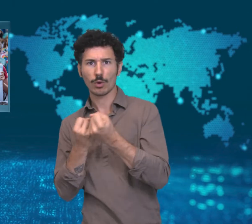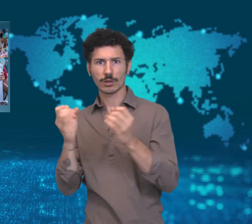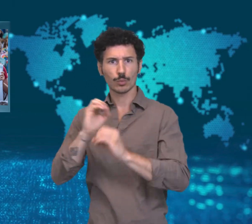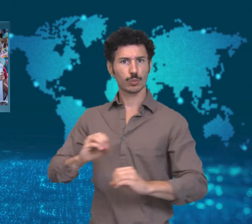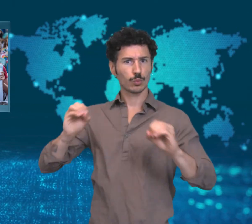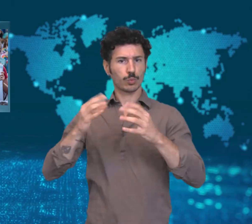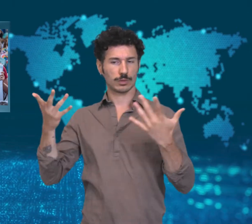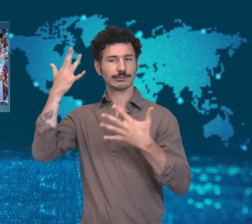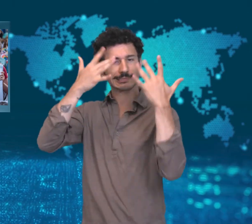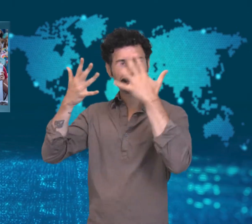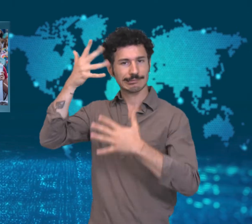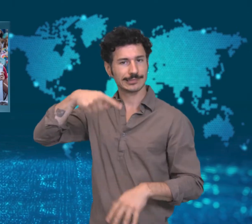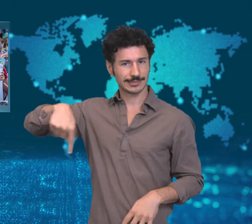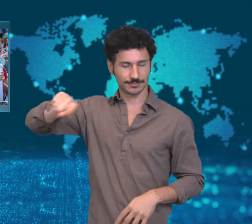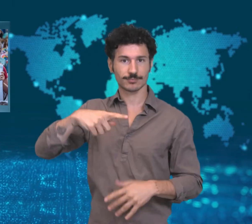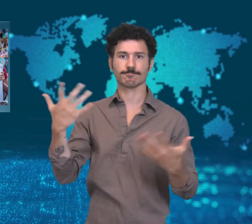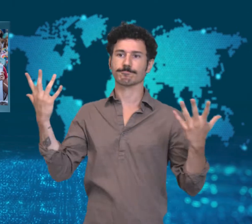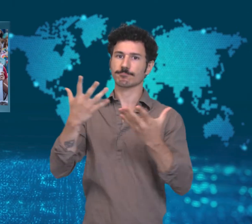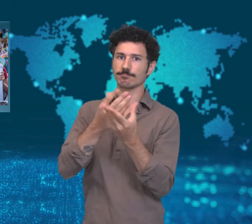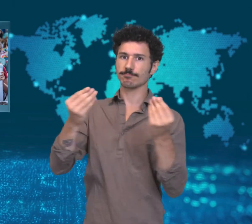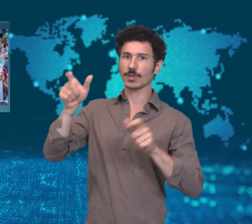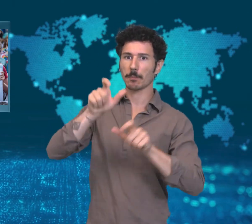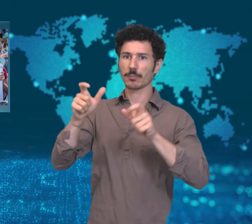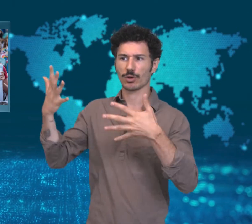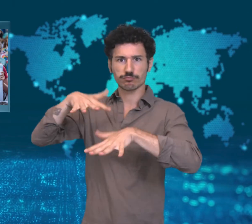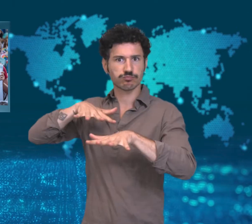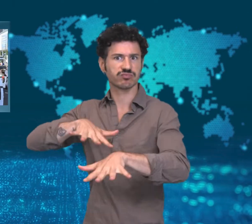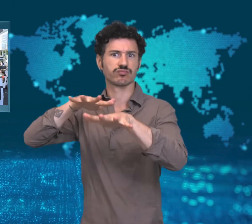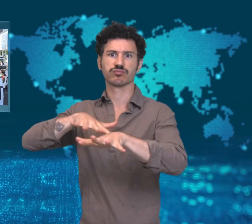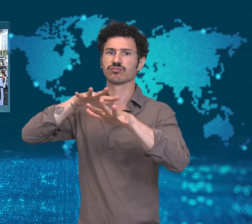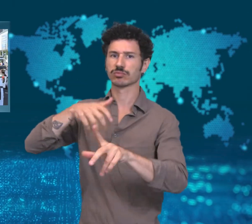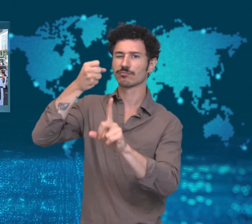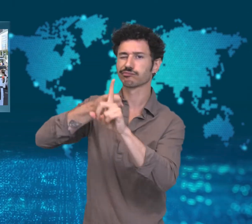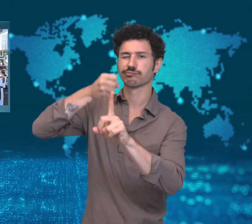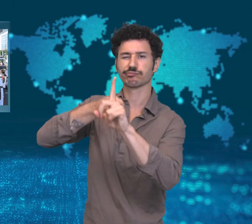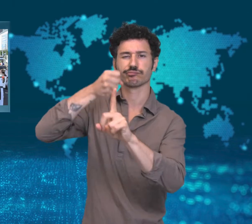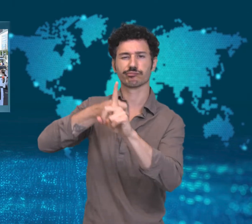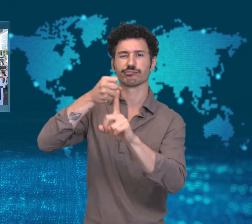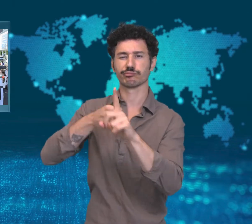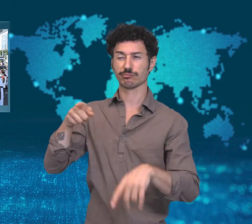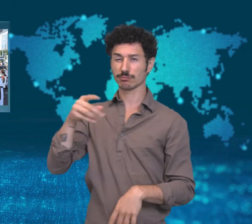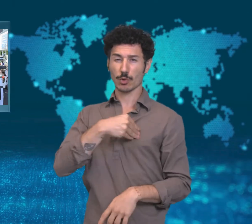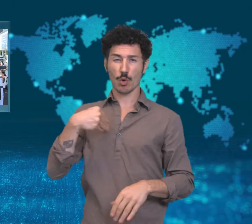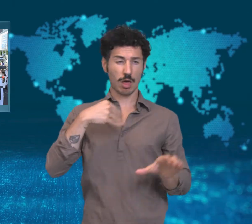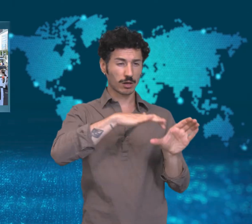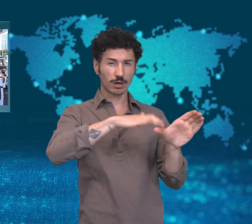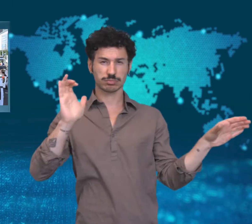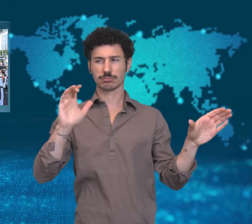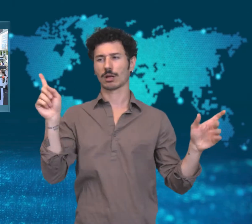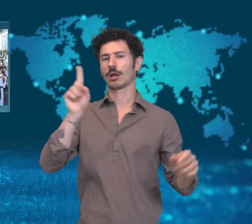Thousands of people protested against the withdrawal in